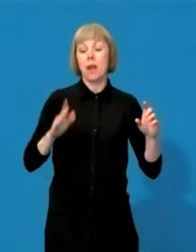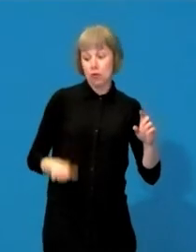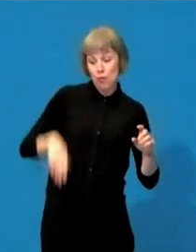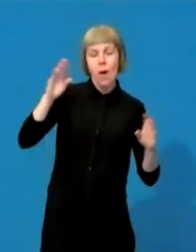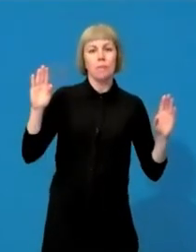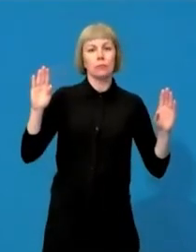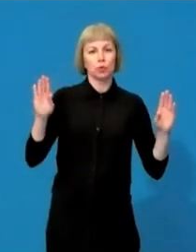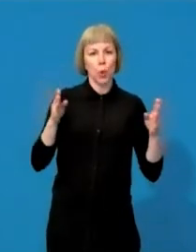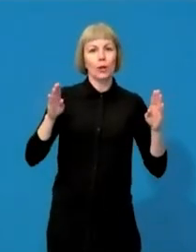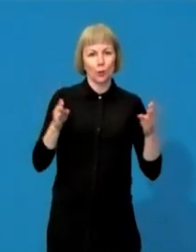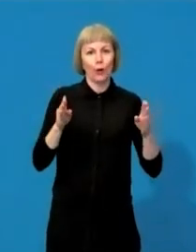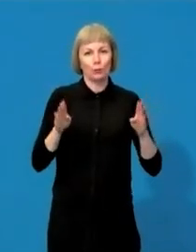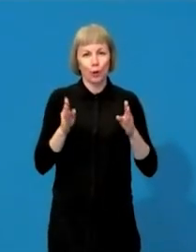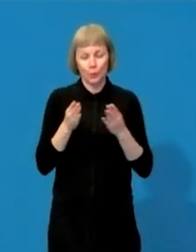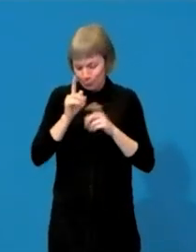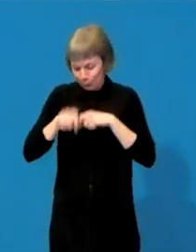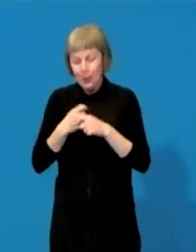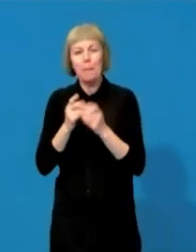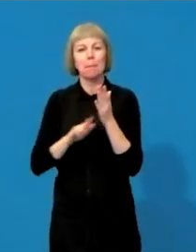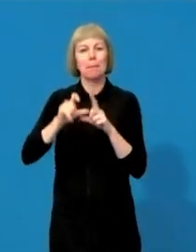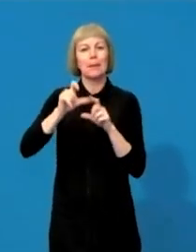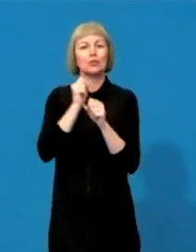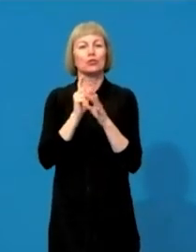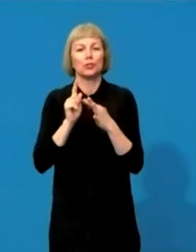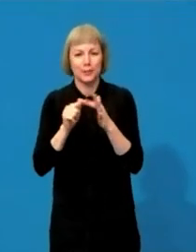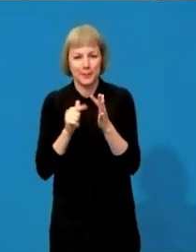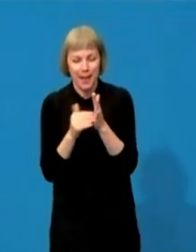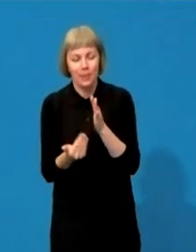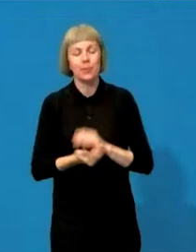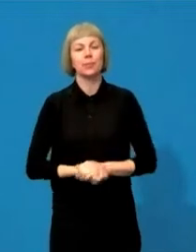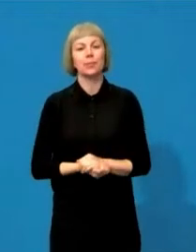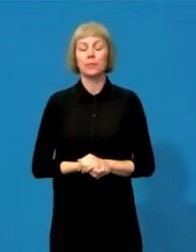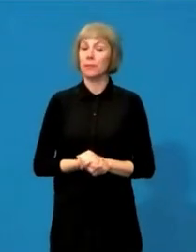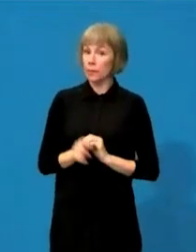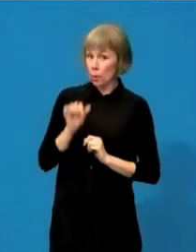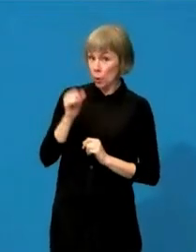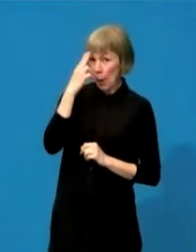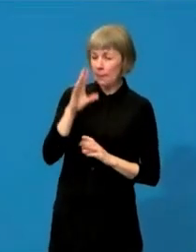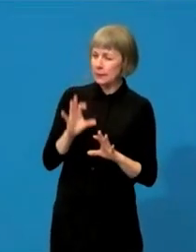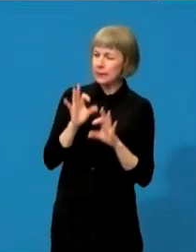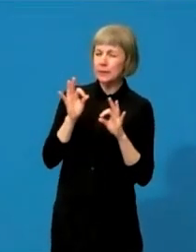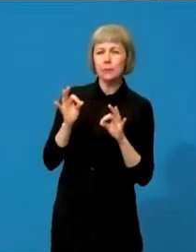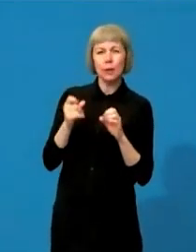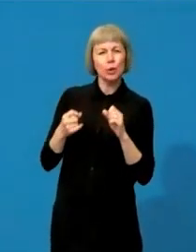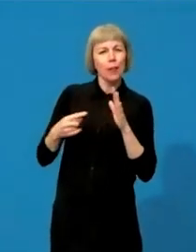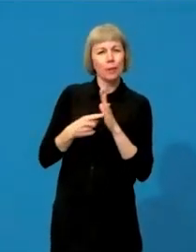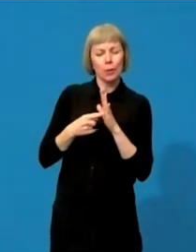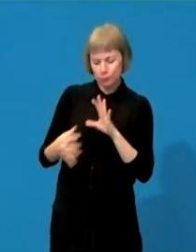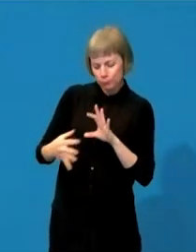So, yeah, down to Mudge now. And has that got special meaning for you, that name?